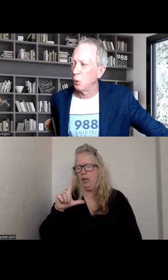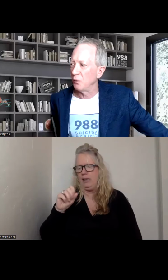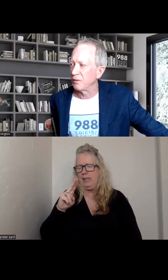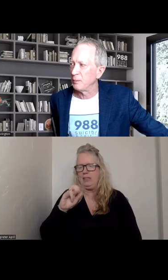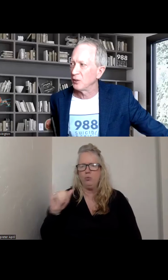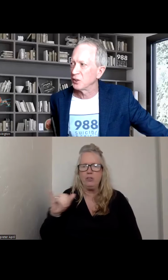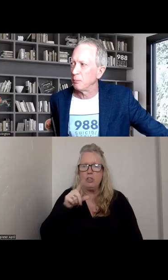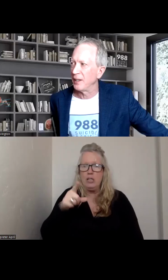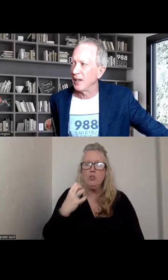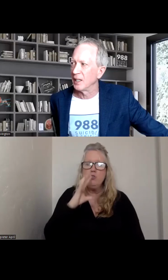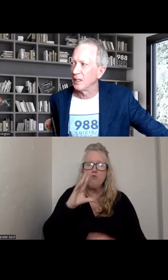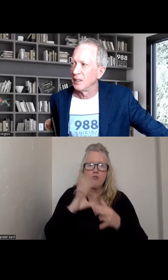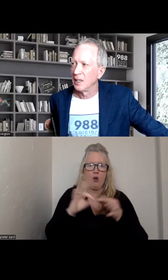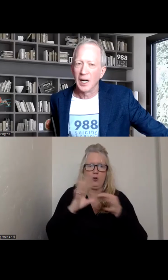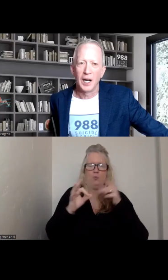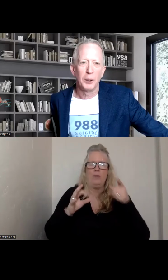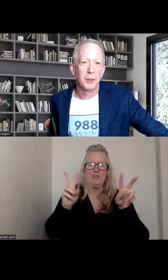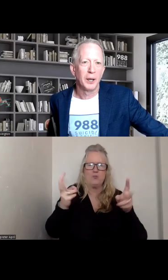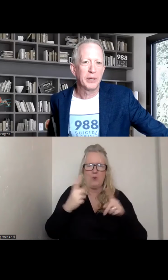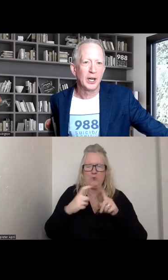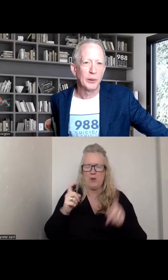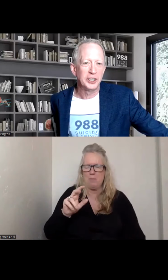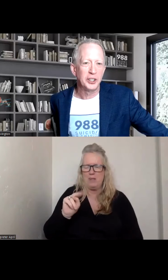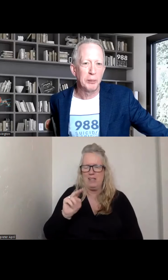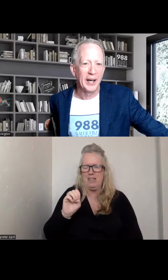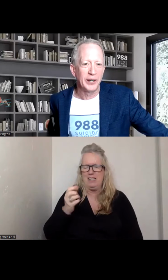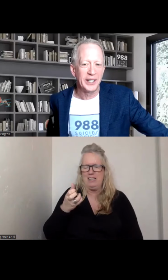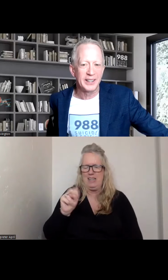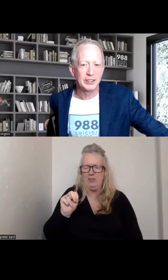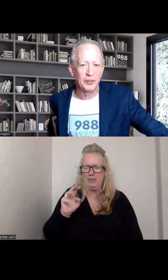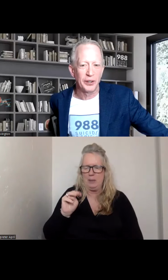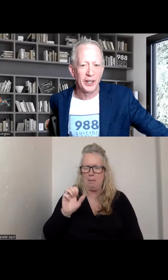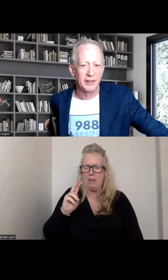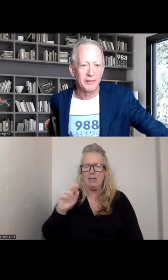THIS QUOTE FROM NELSON MANDELA. DO YOU MIND READING THIS FOR THE